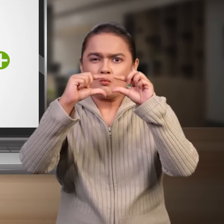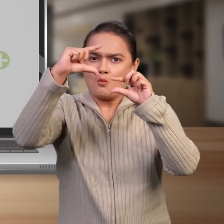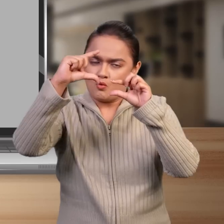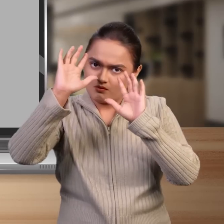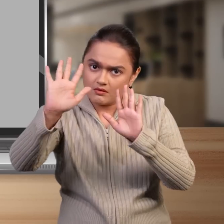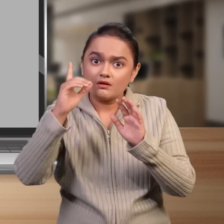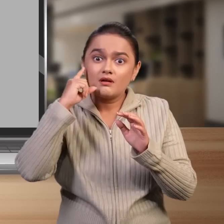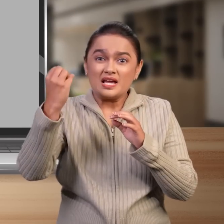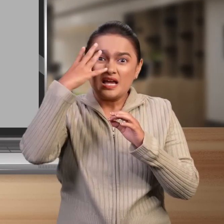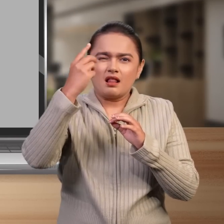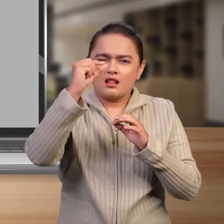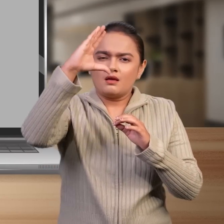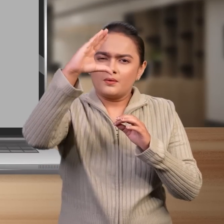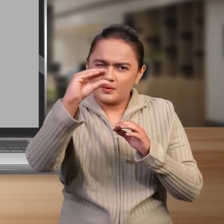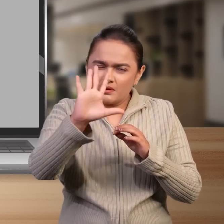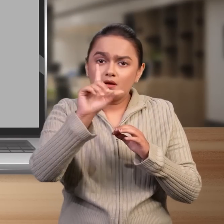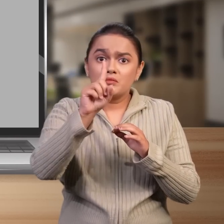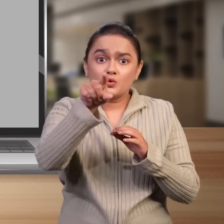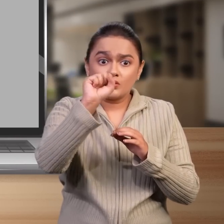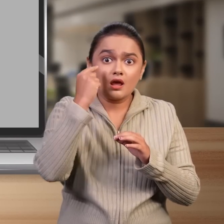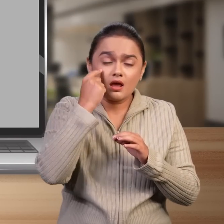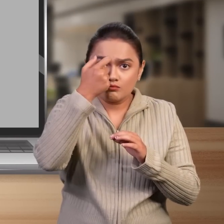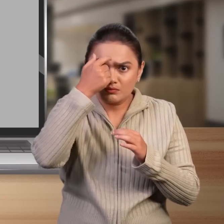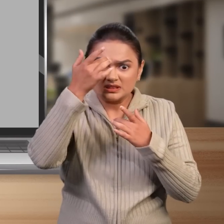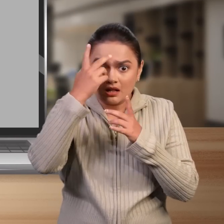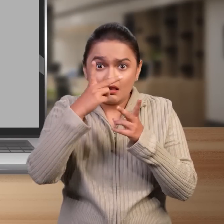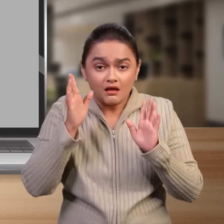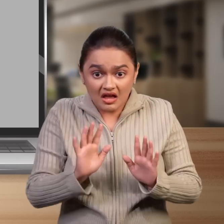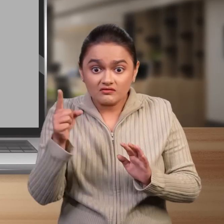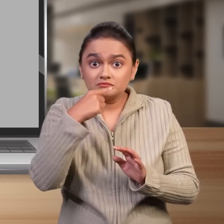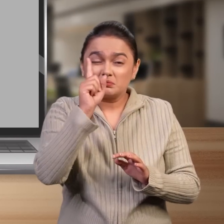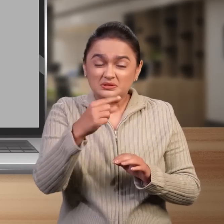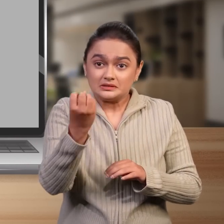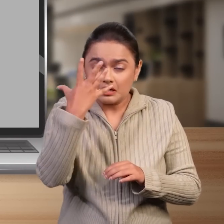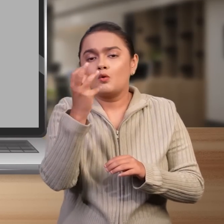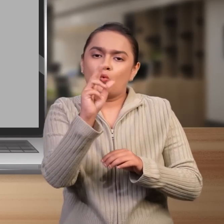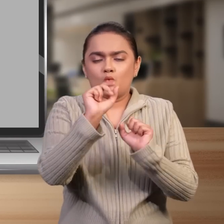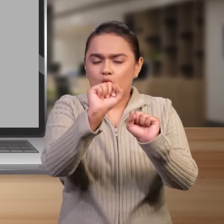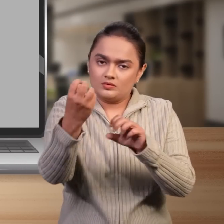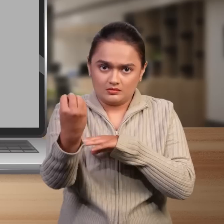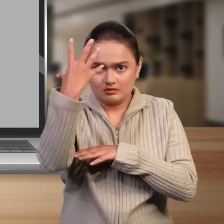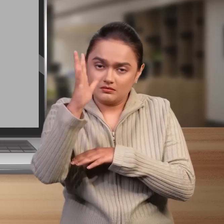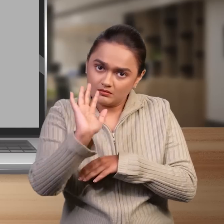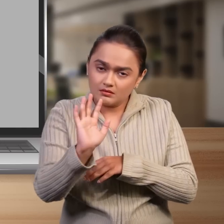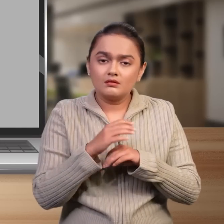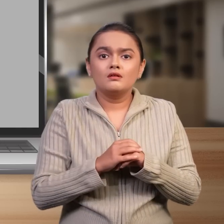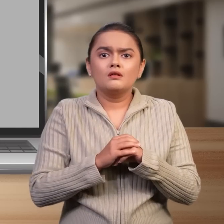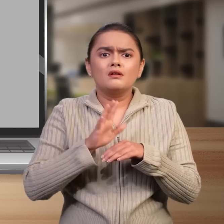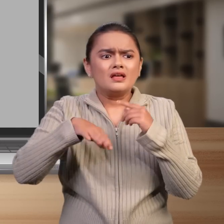Try and reduce the brightness a bit unless there's an eye pathology or an eye disease, which requires you to have the maximum amount of brightness,